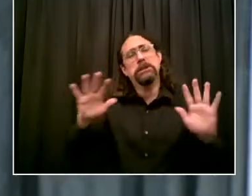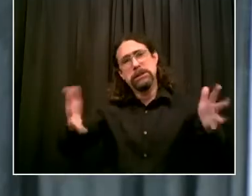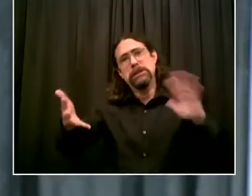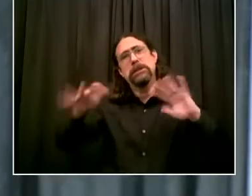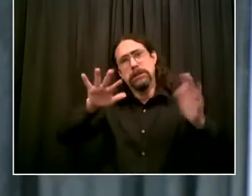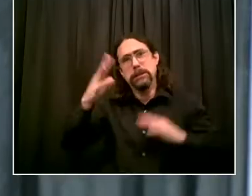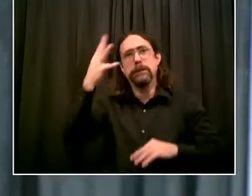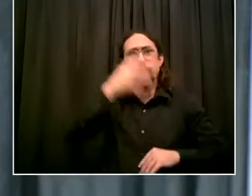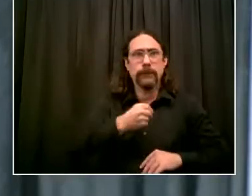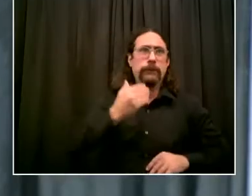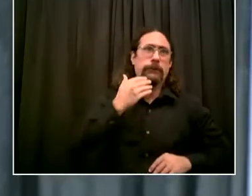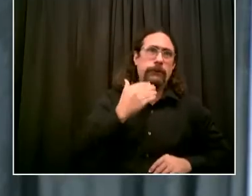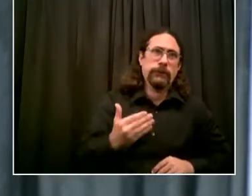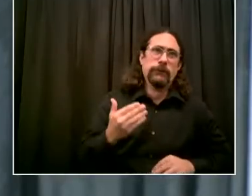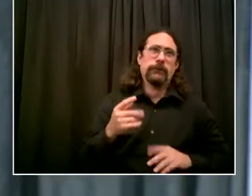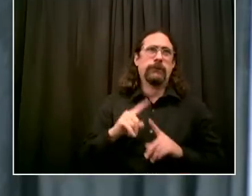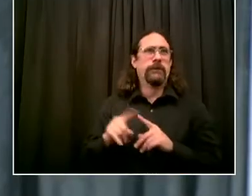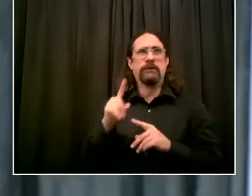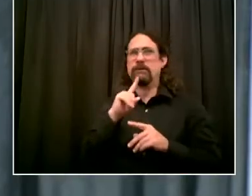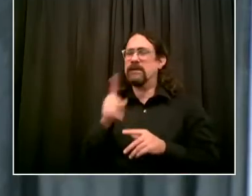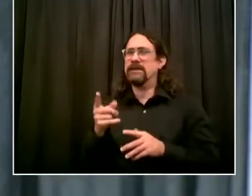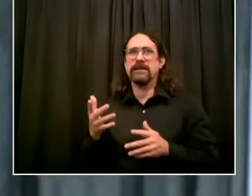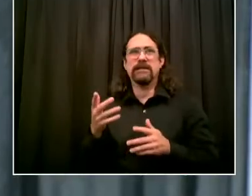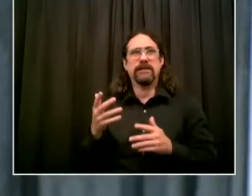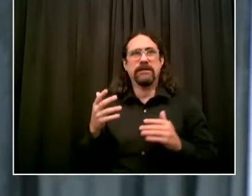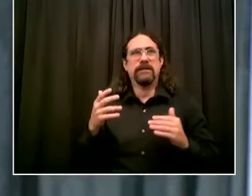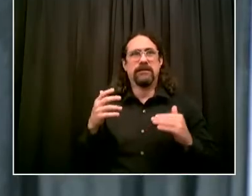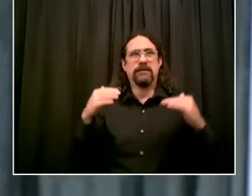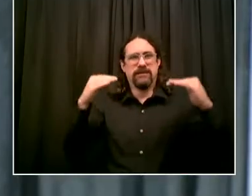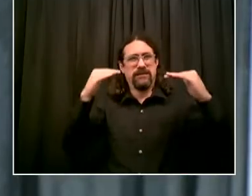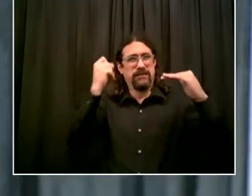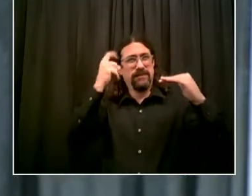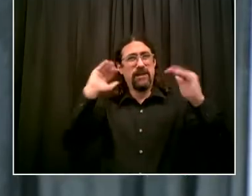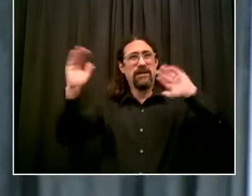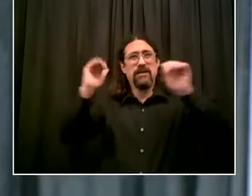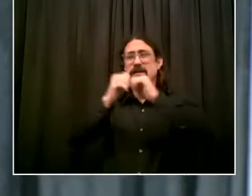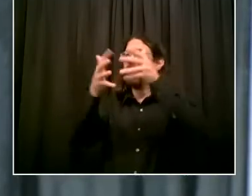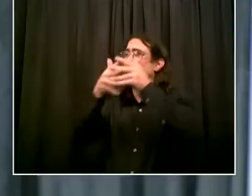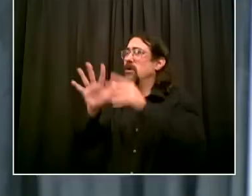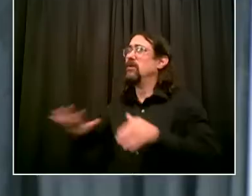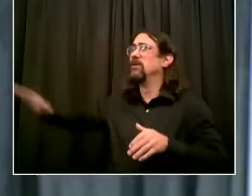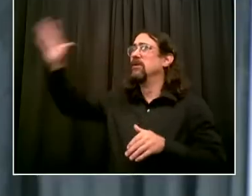, WE WERE FOR TWO POINTS BY THE E NATIONAL AVERAGE SO WE HAVE REALLY CUT T TO THE DIFFERENTIAL BETWEEN THE CITY RESPONSE RATE